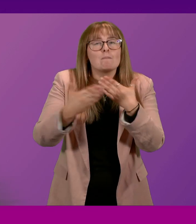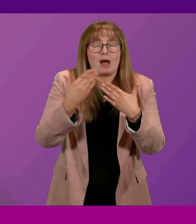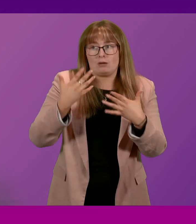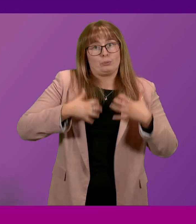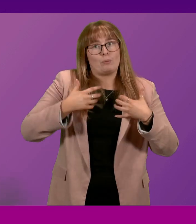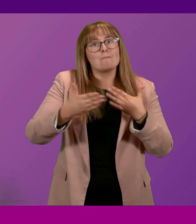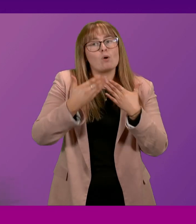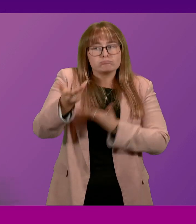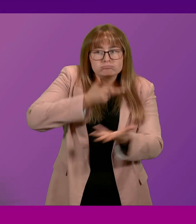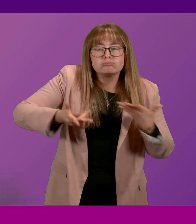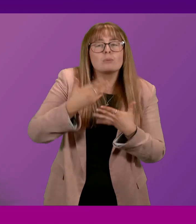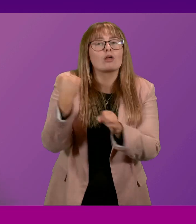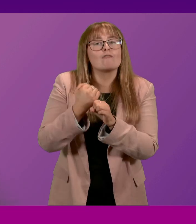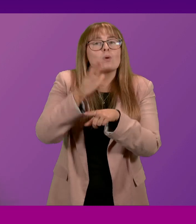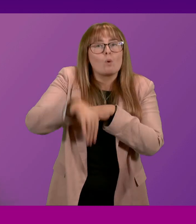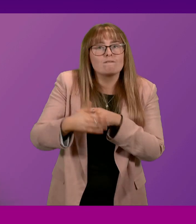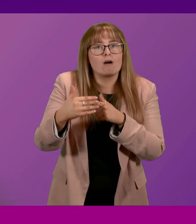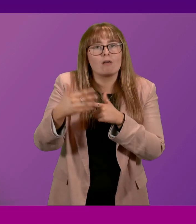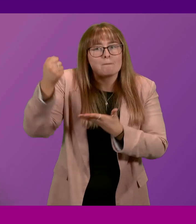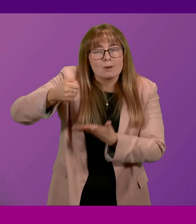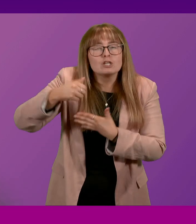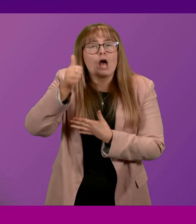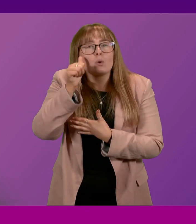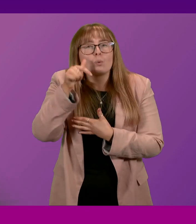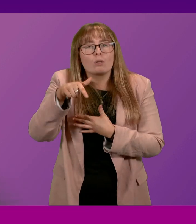the Government about the budget. I know that those discussions took place this morning with Mr Marra,